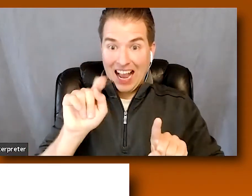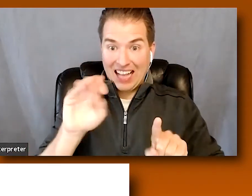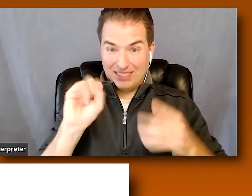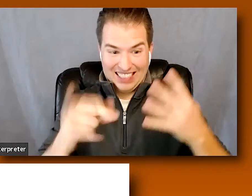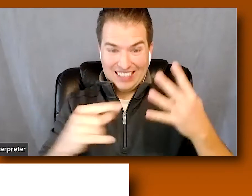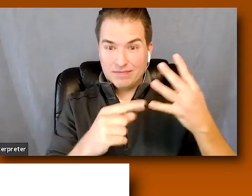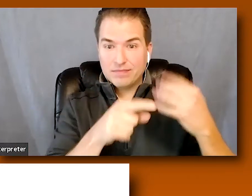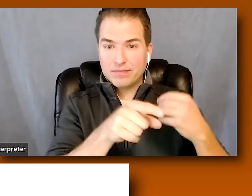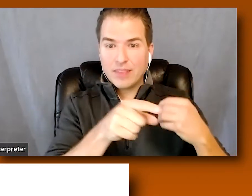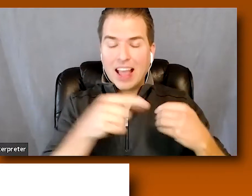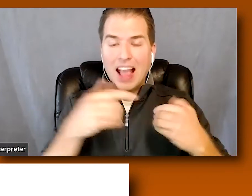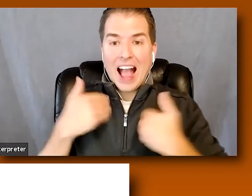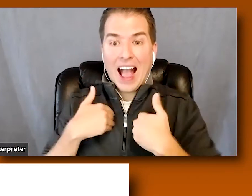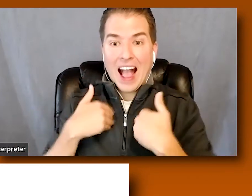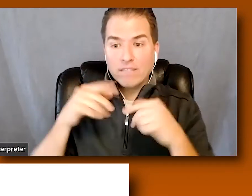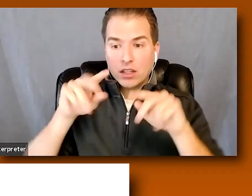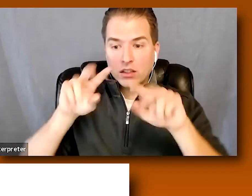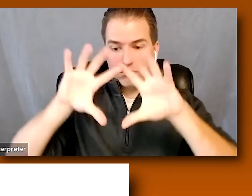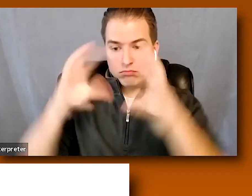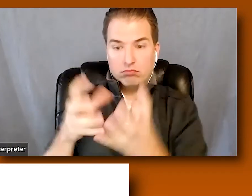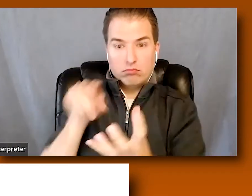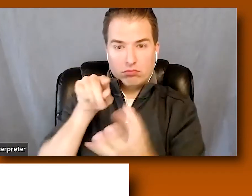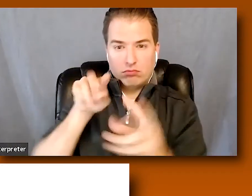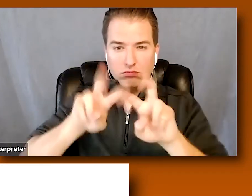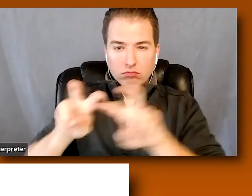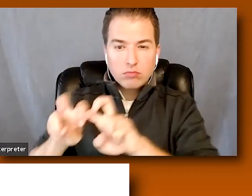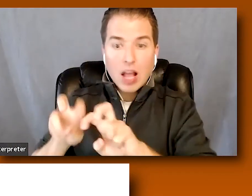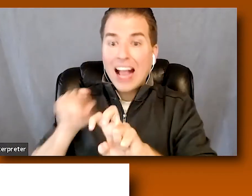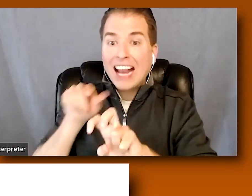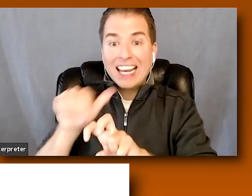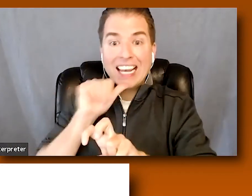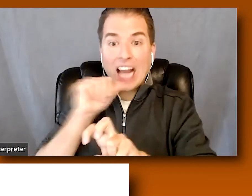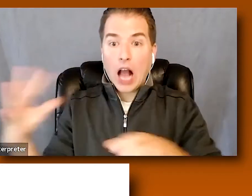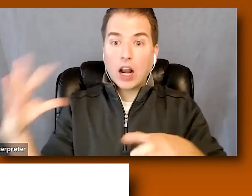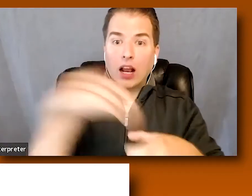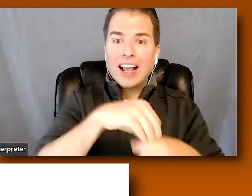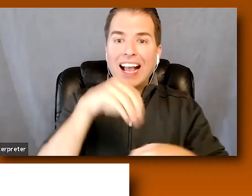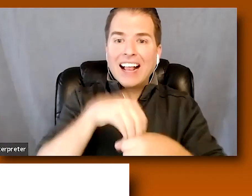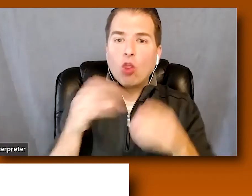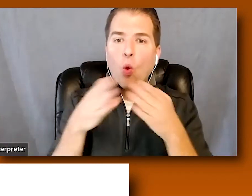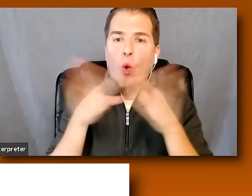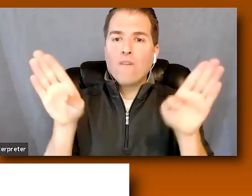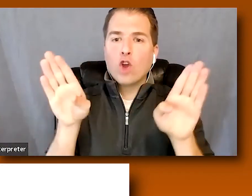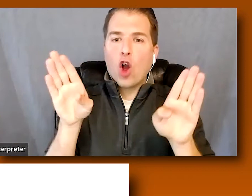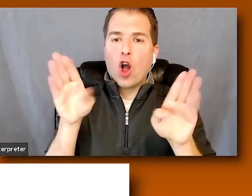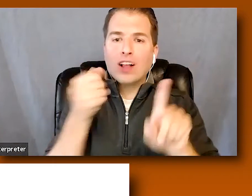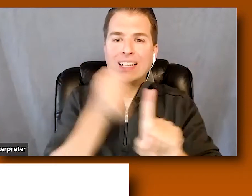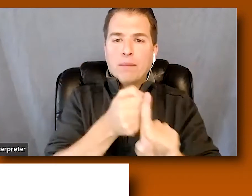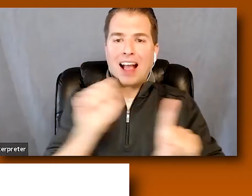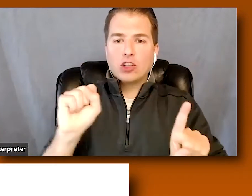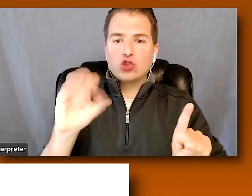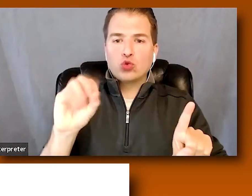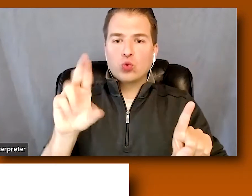and they should not be considered in the overall impact score, but they will look at it.